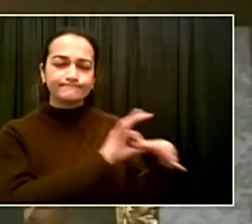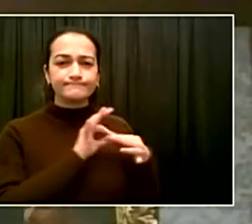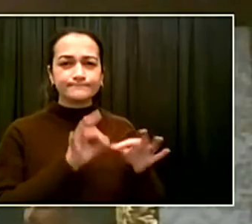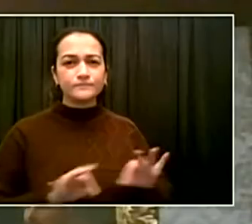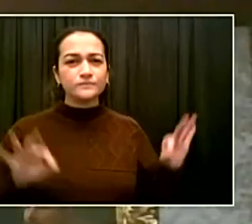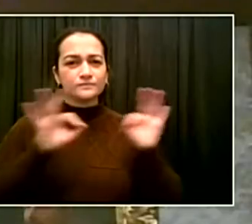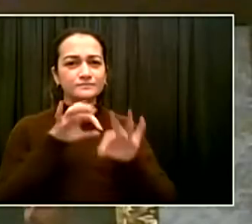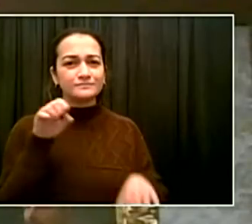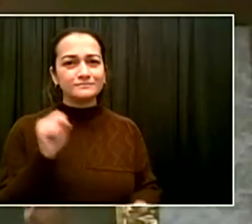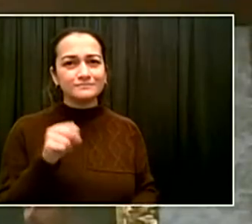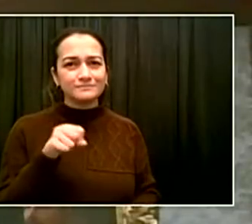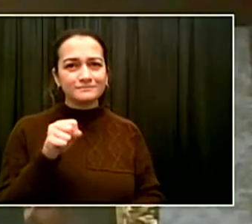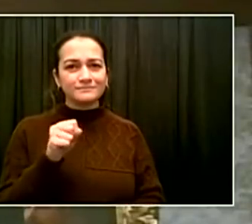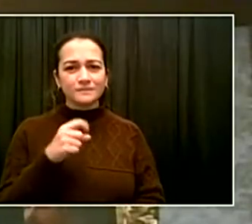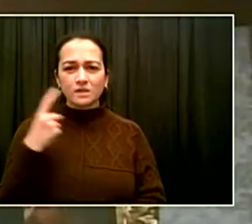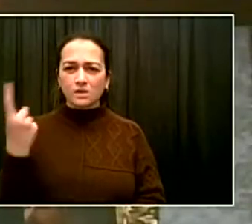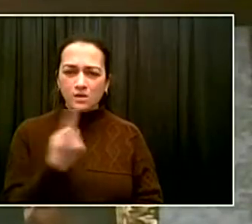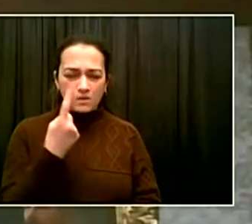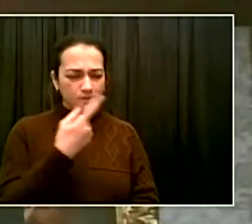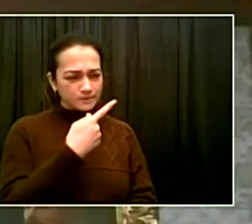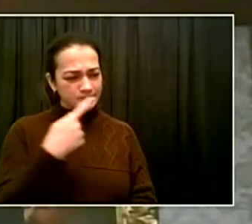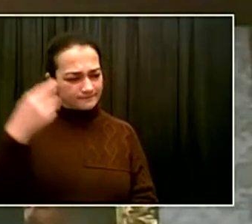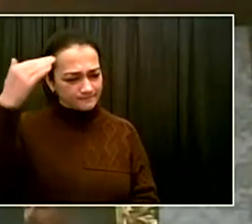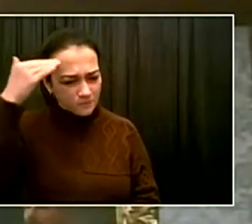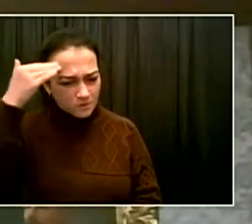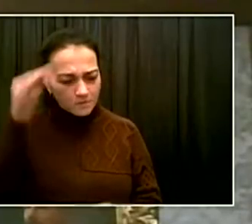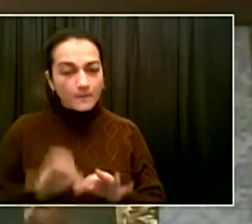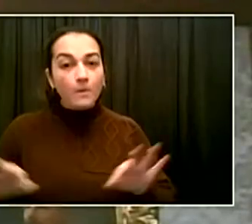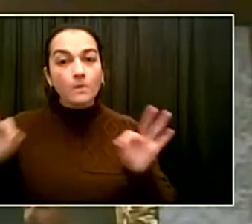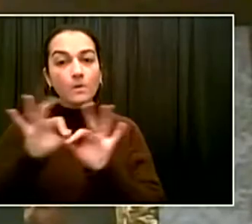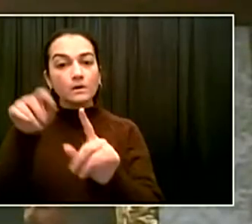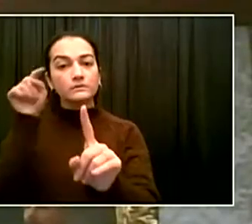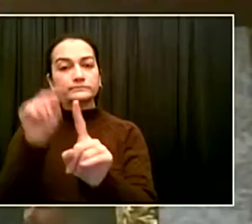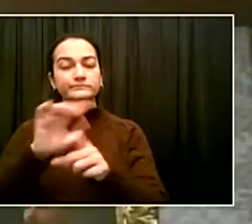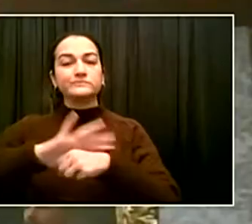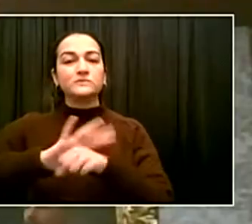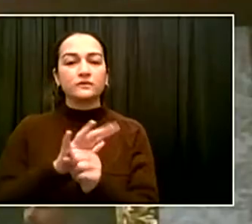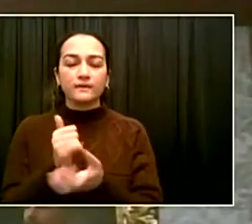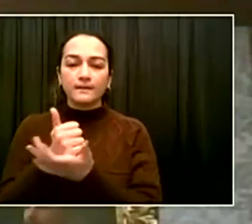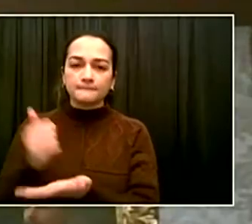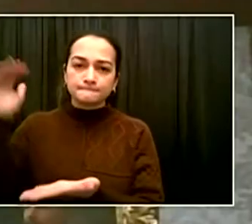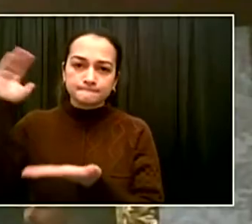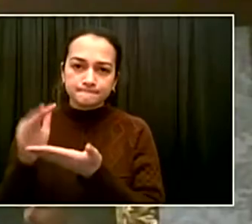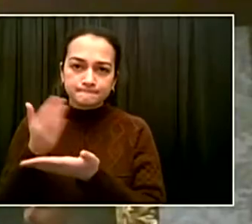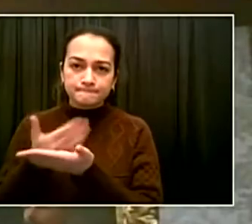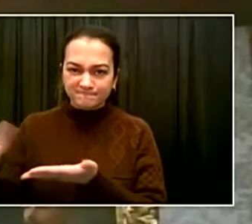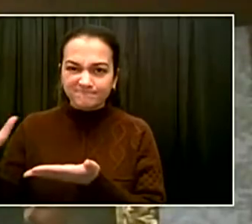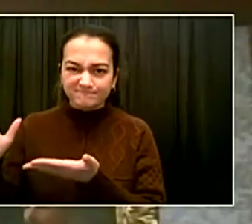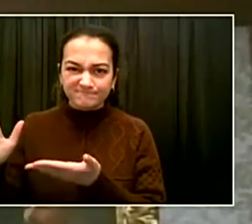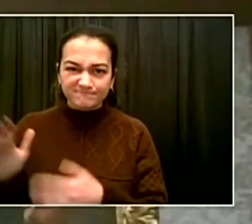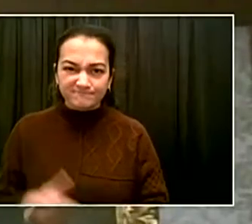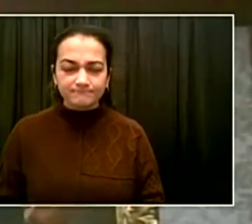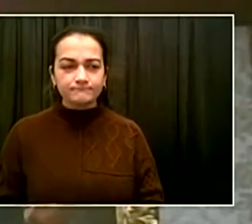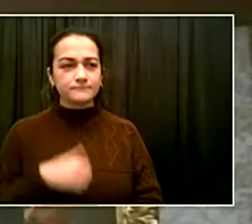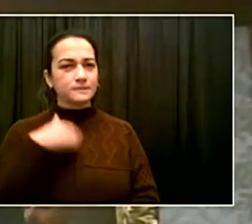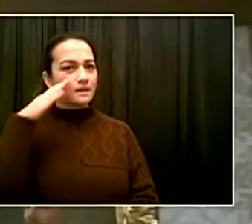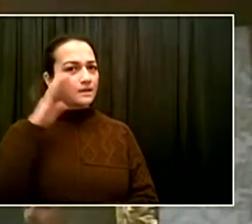COMMUNICATED, AND COORDINATED SO WE CAN GET THROUGH THIS VIRUS AND PANDEMIC.